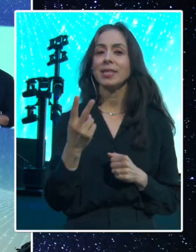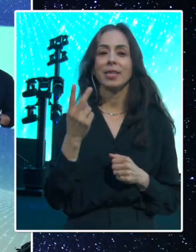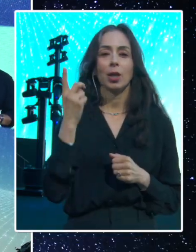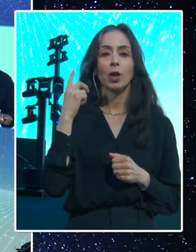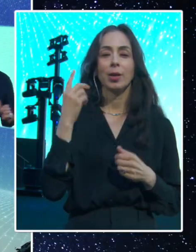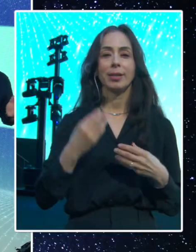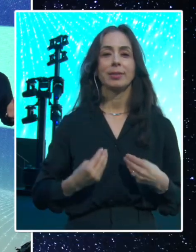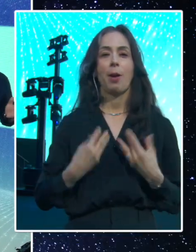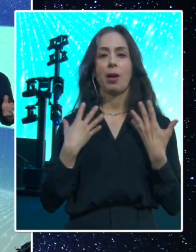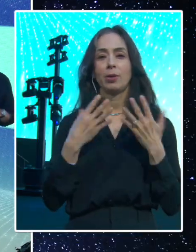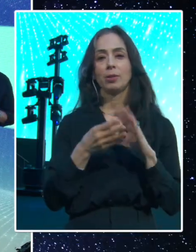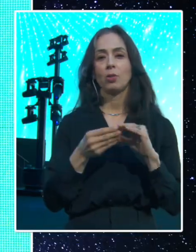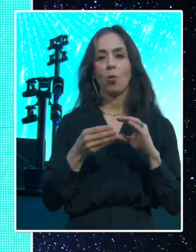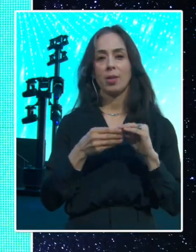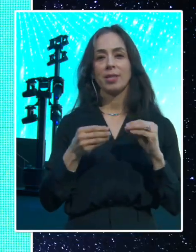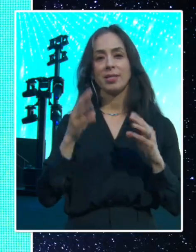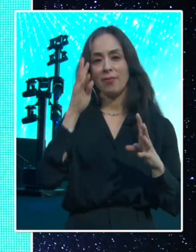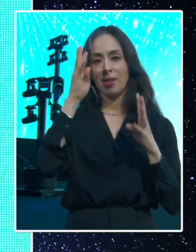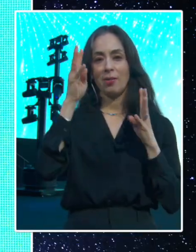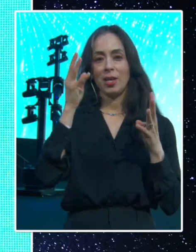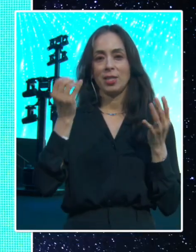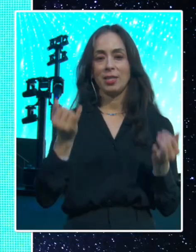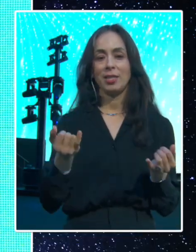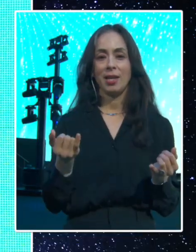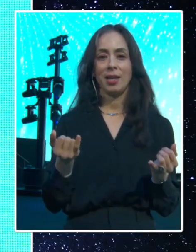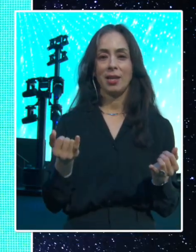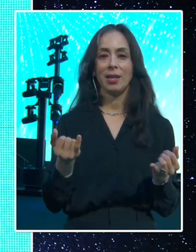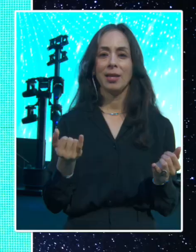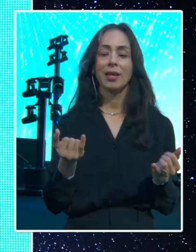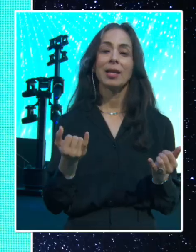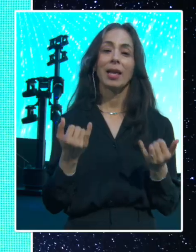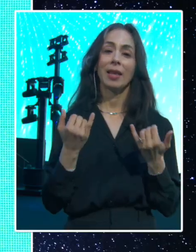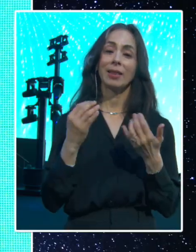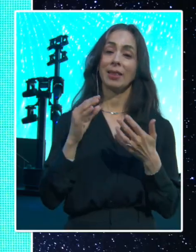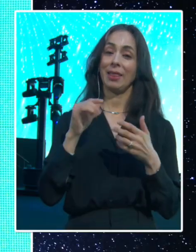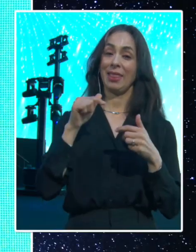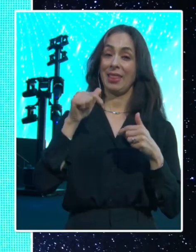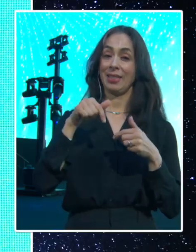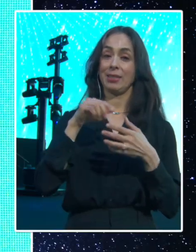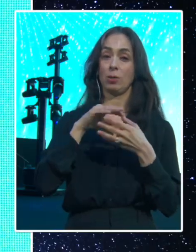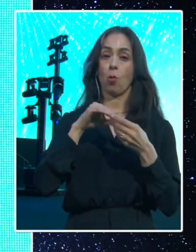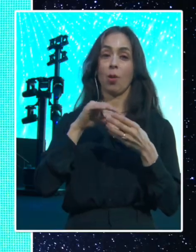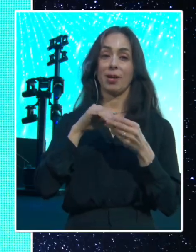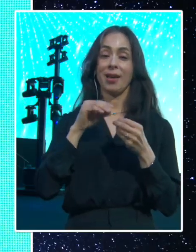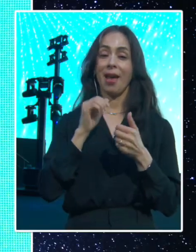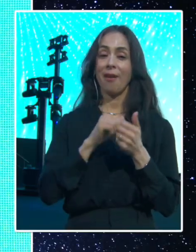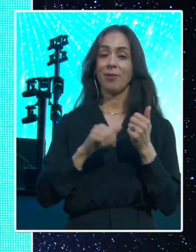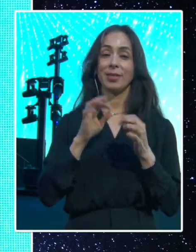We have seen or heard some inspiring stories of innovation today. In this story,